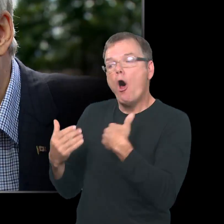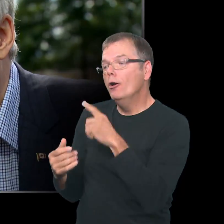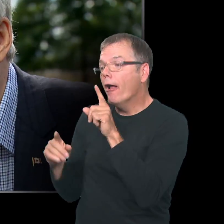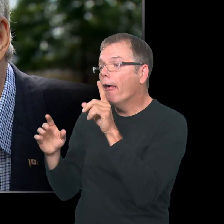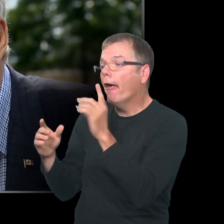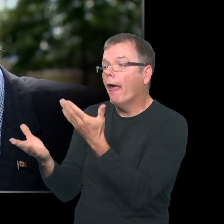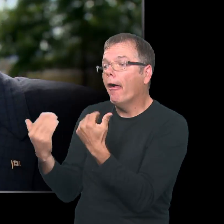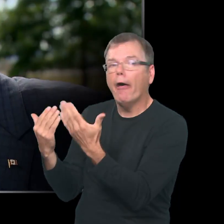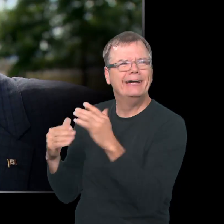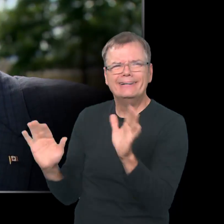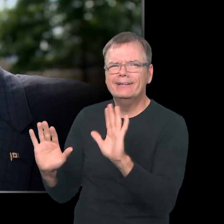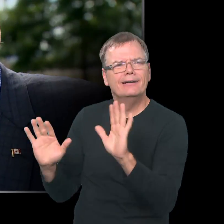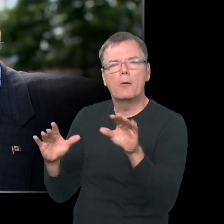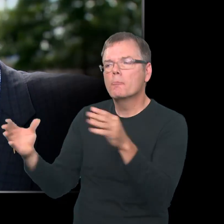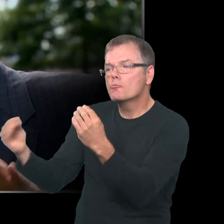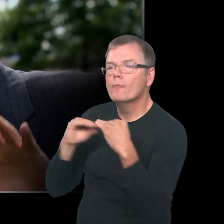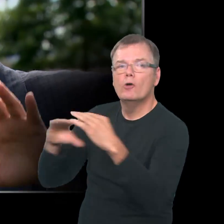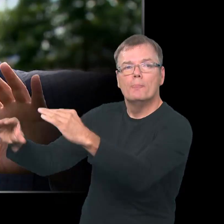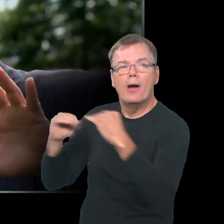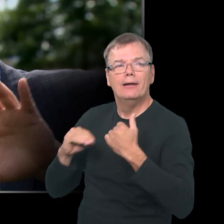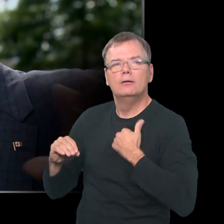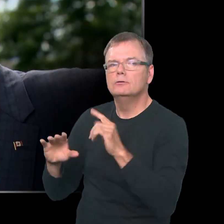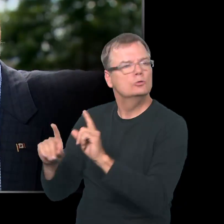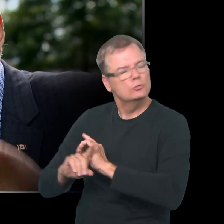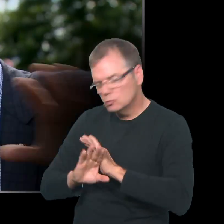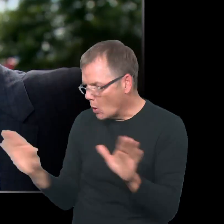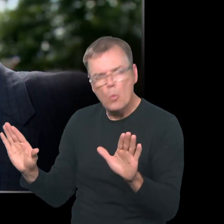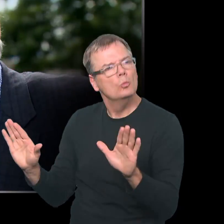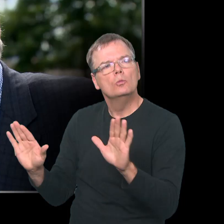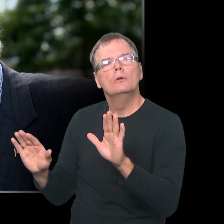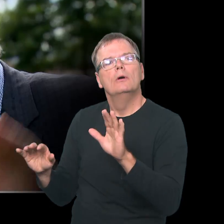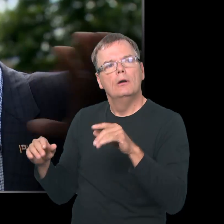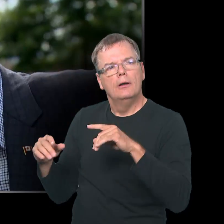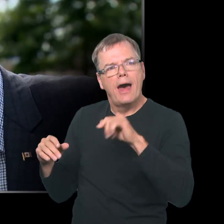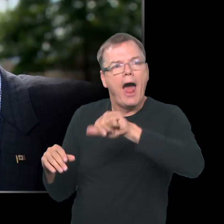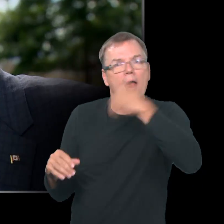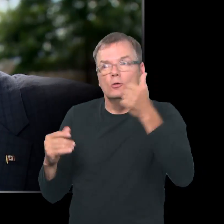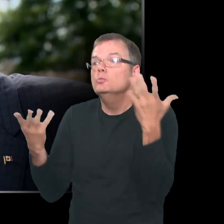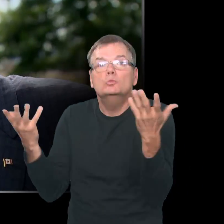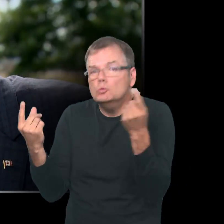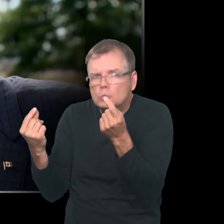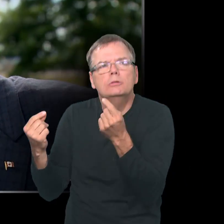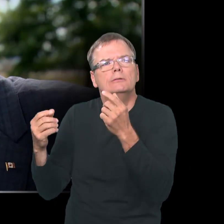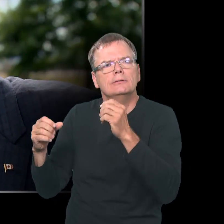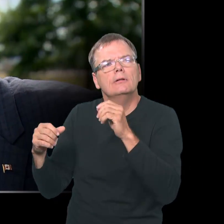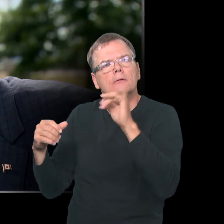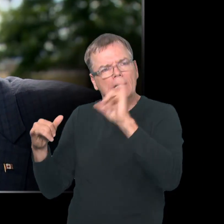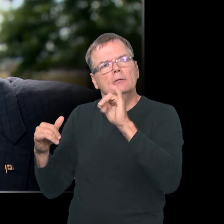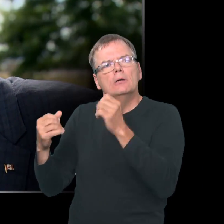to try and fix it. It's not just enough to turn around and say, "Let's admit more refugees." We can admit thousands, tens of thousands,